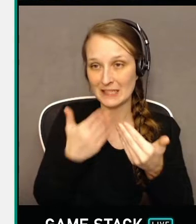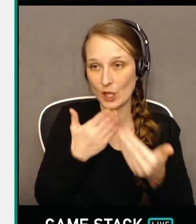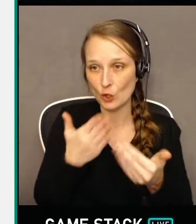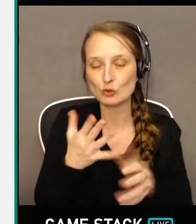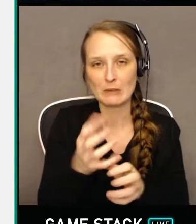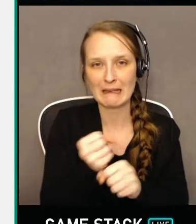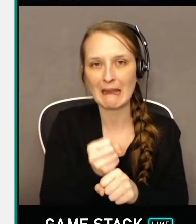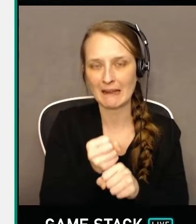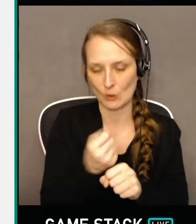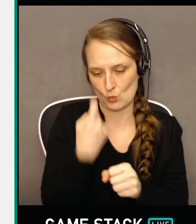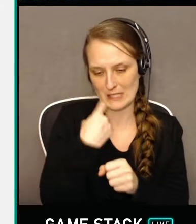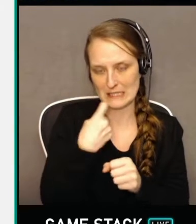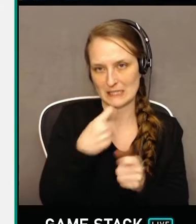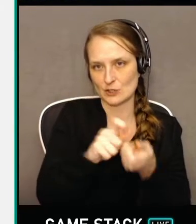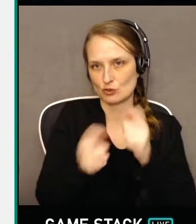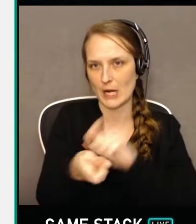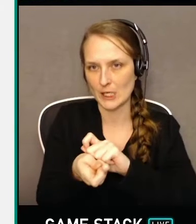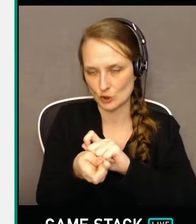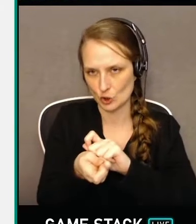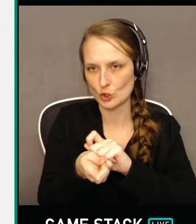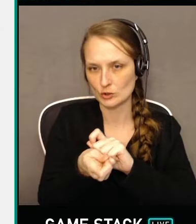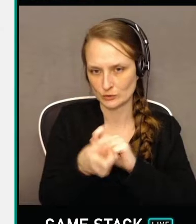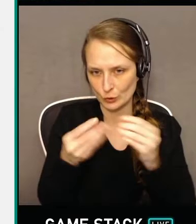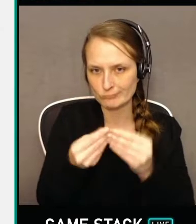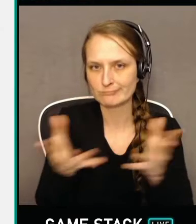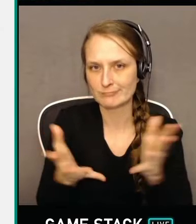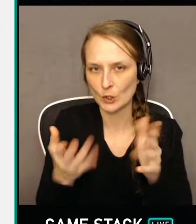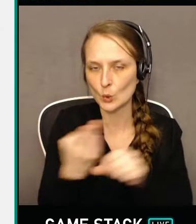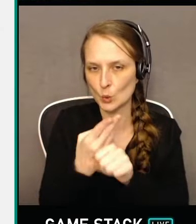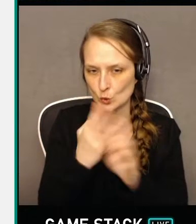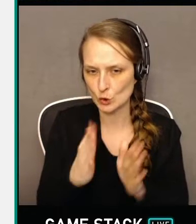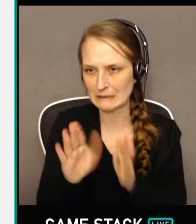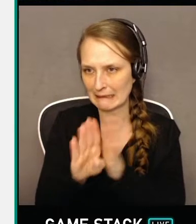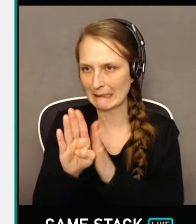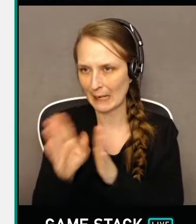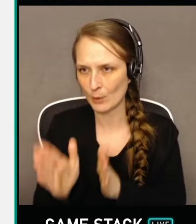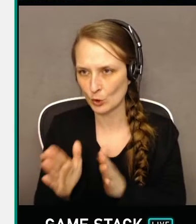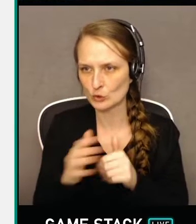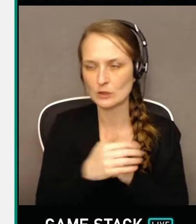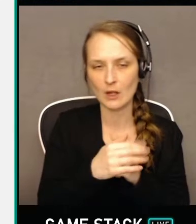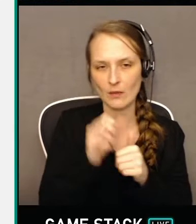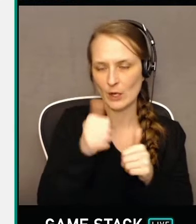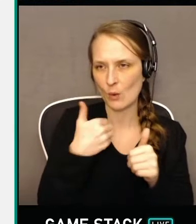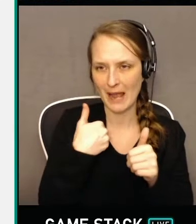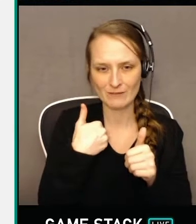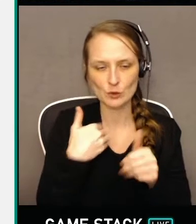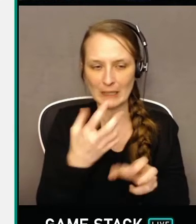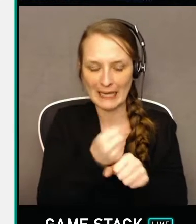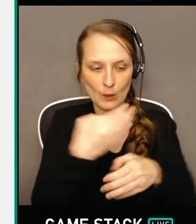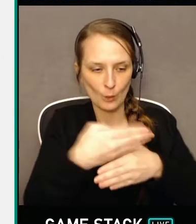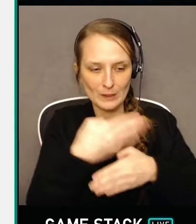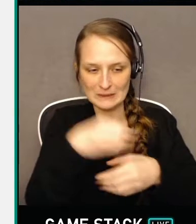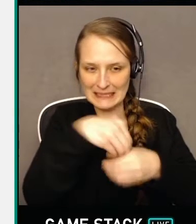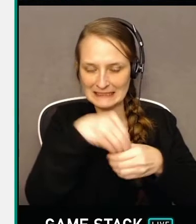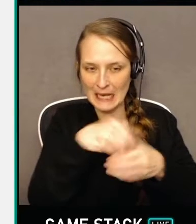into the hands of developers. For bleeding edge features, developers no longer have to grab the news Windows Insider